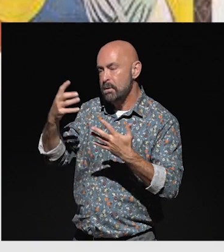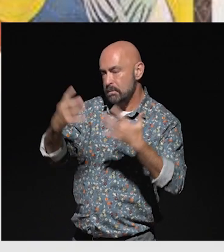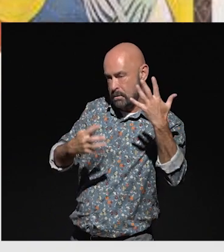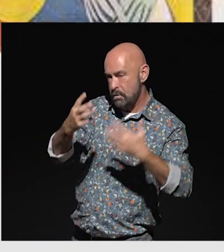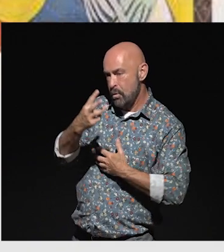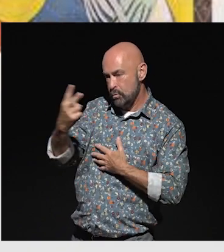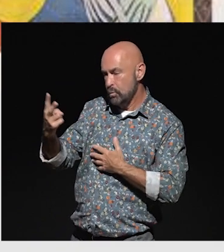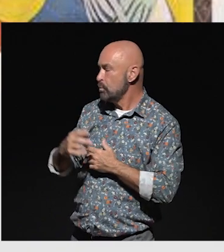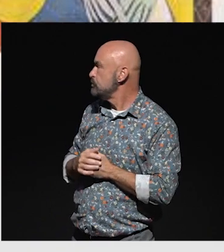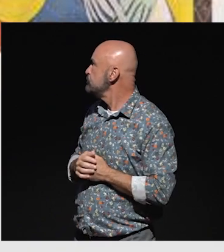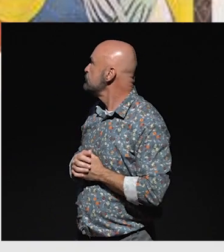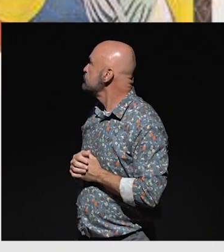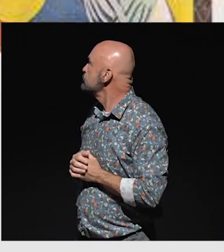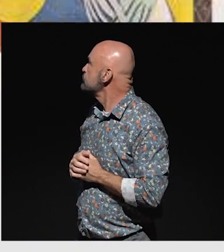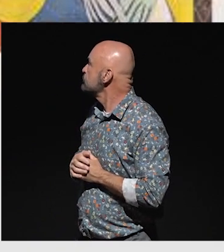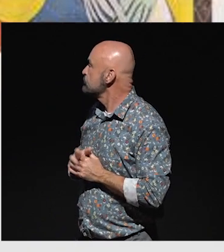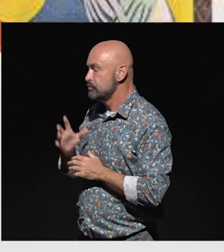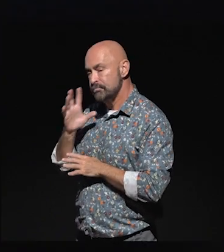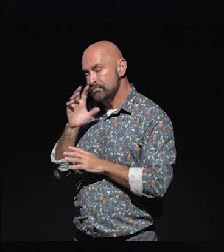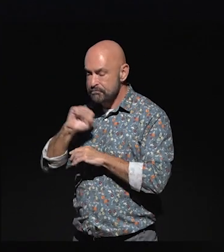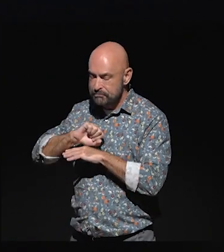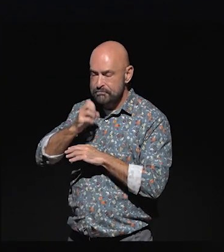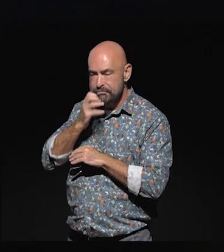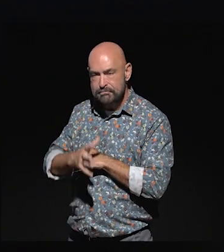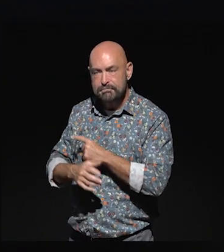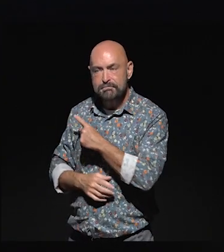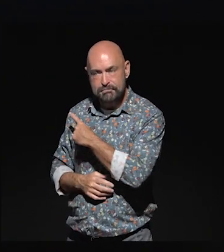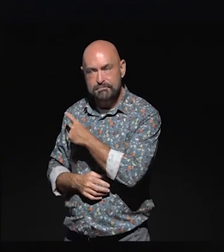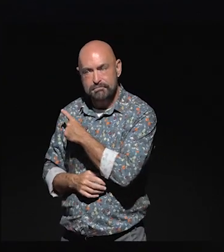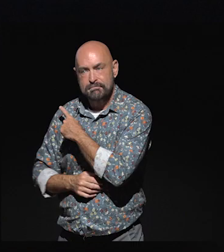looking at this annus mirabilis in Picasso's life,